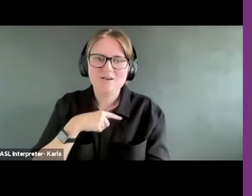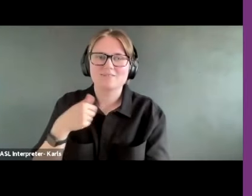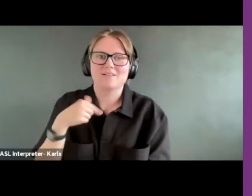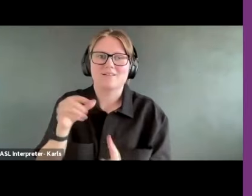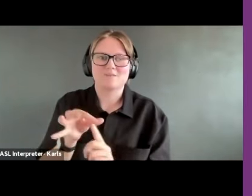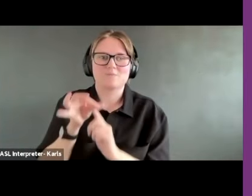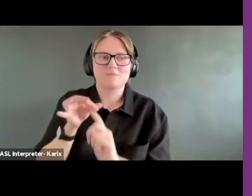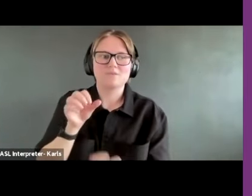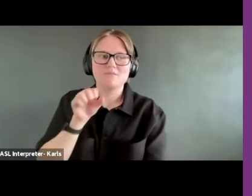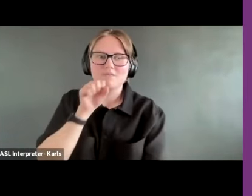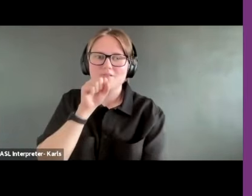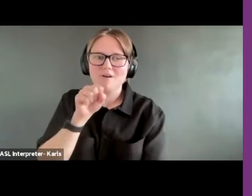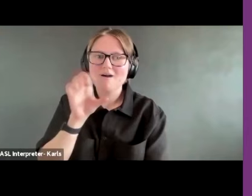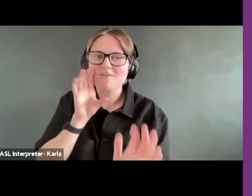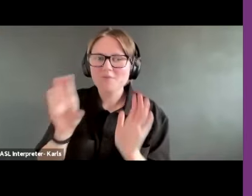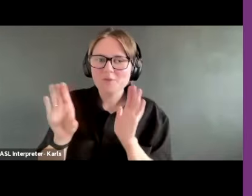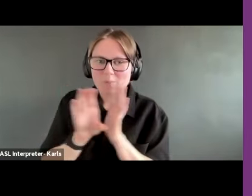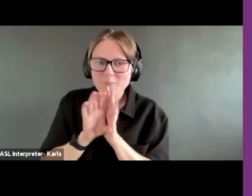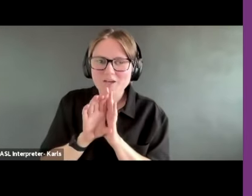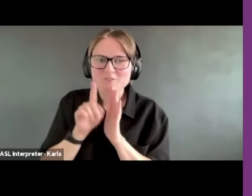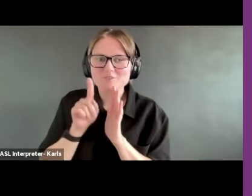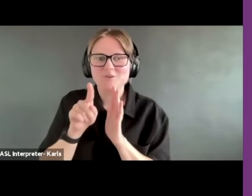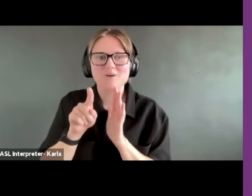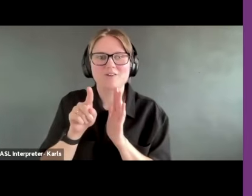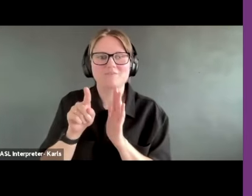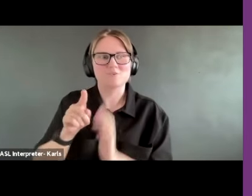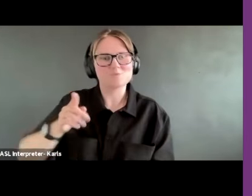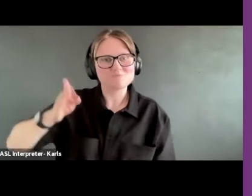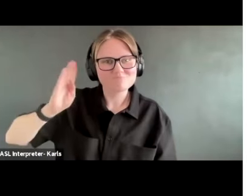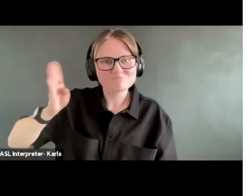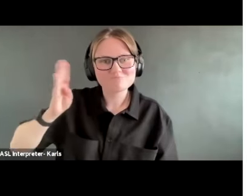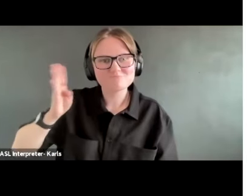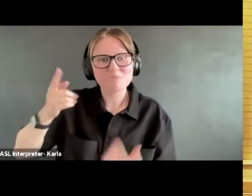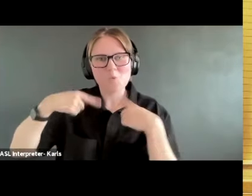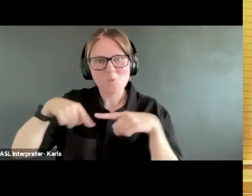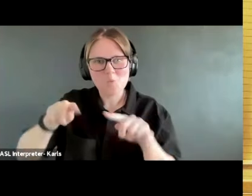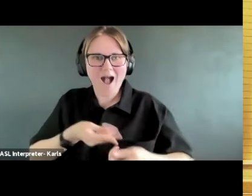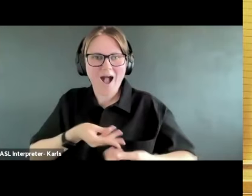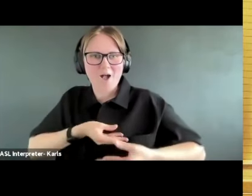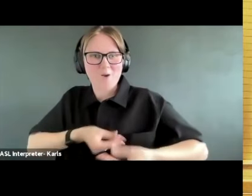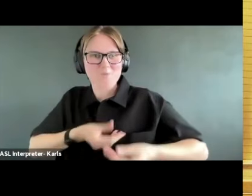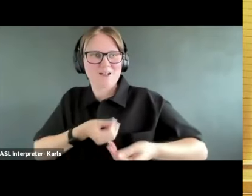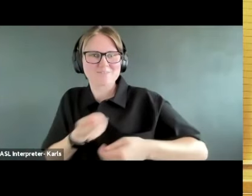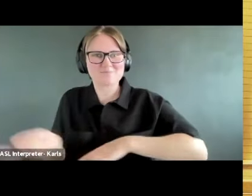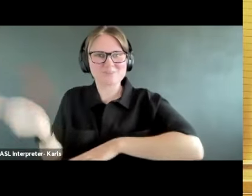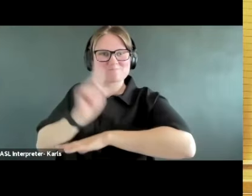picture of you giving a talk while you're, while you're breastfeeding. It is, that is a true pro